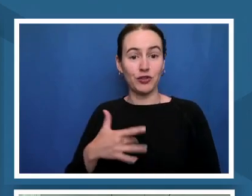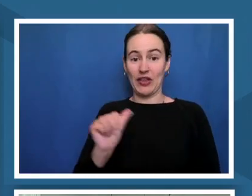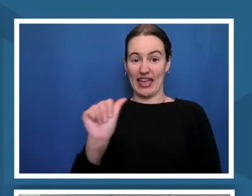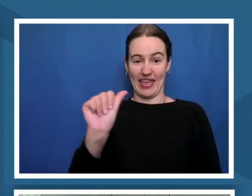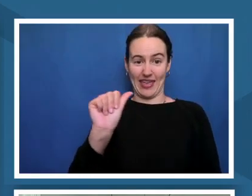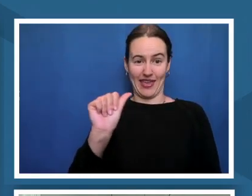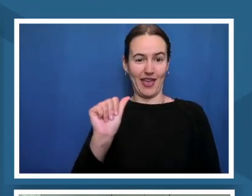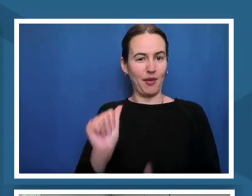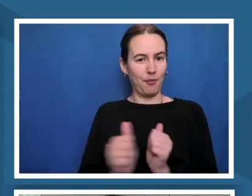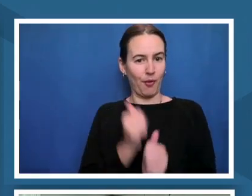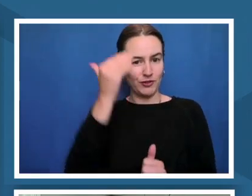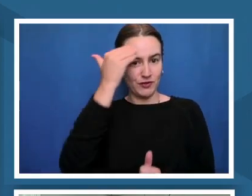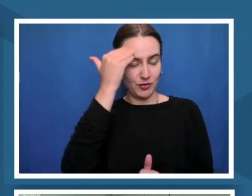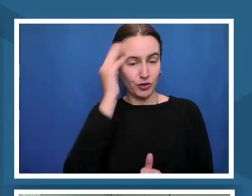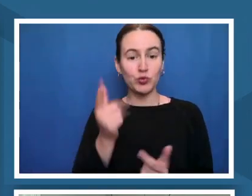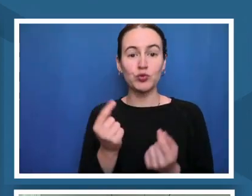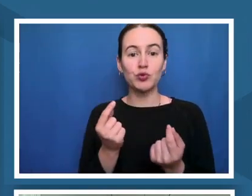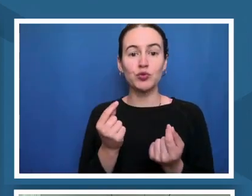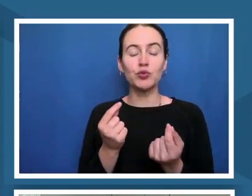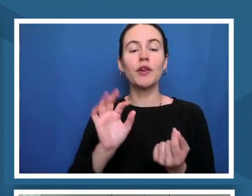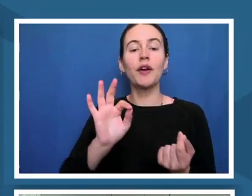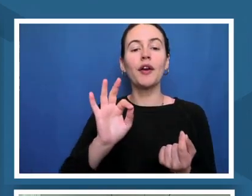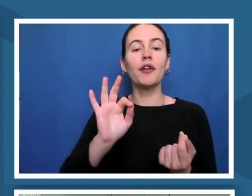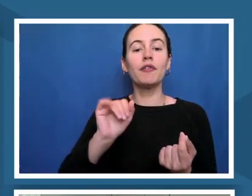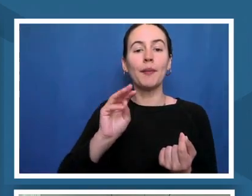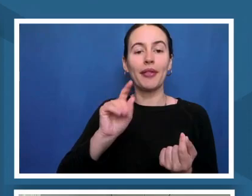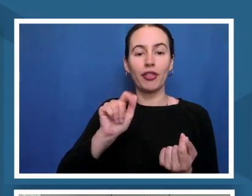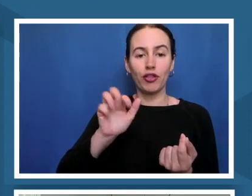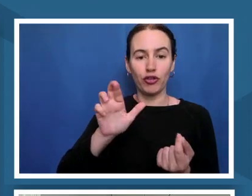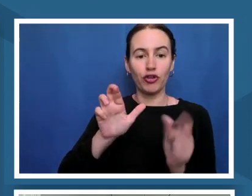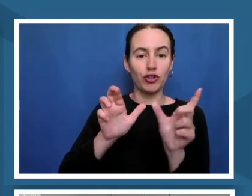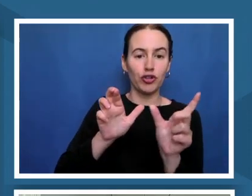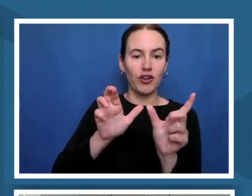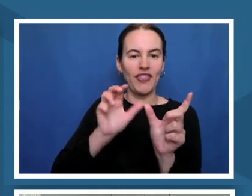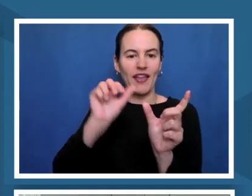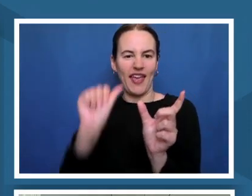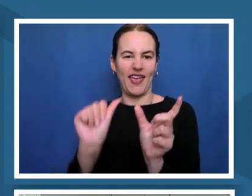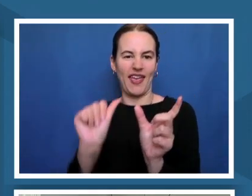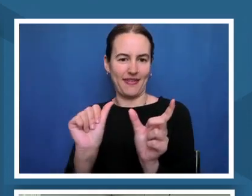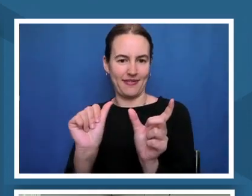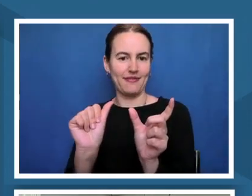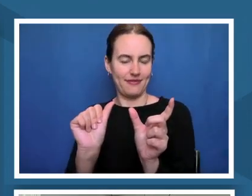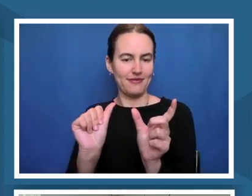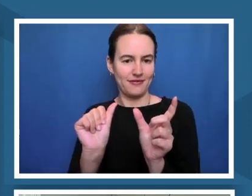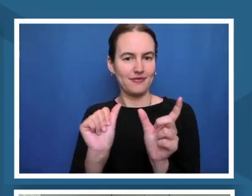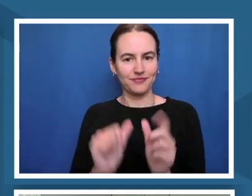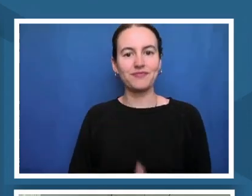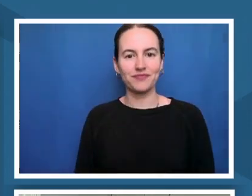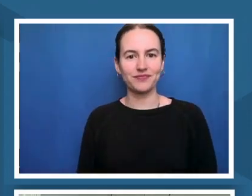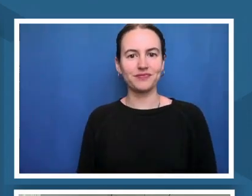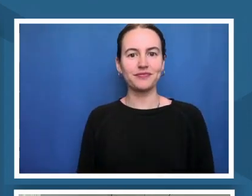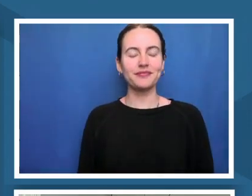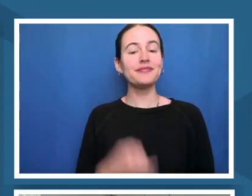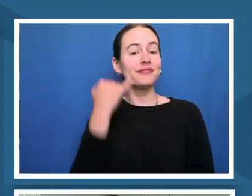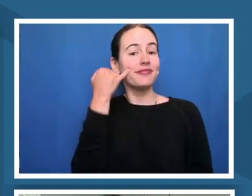a in the q a box and for those of you who might like a